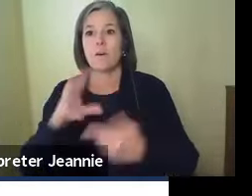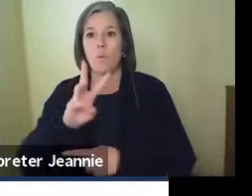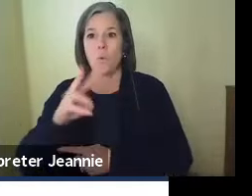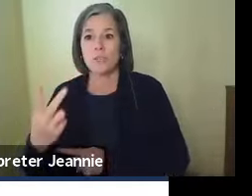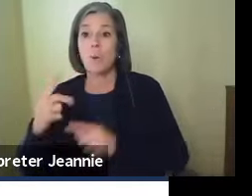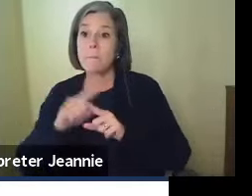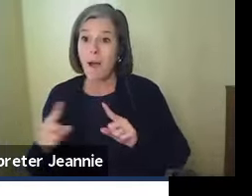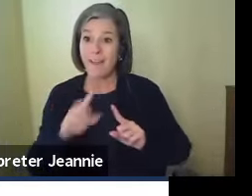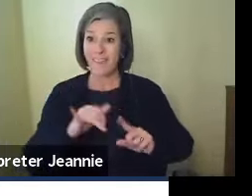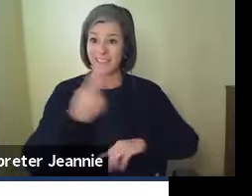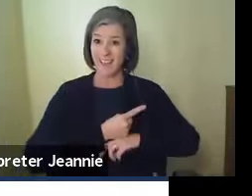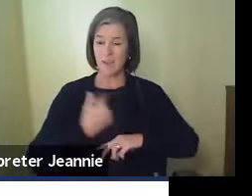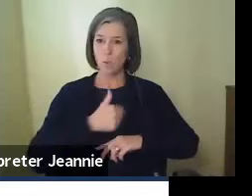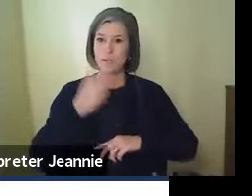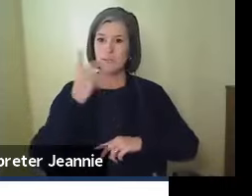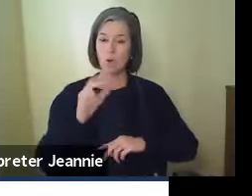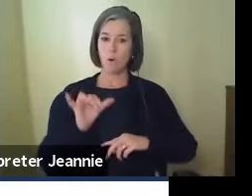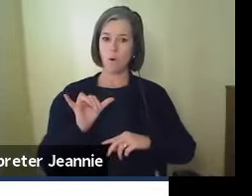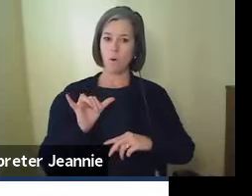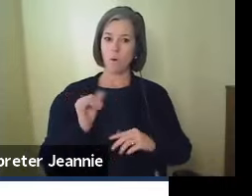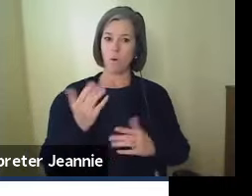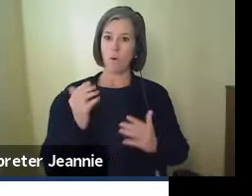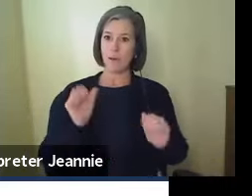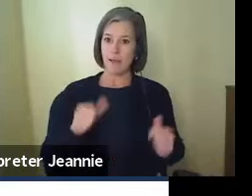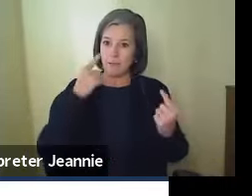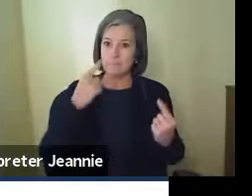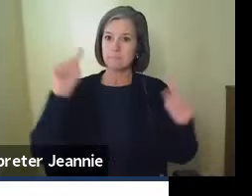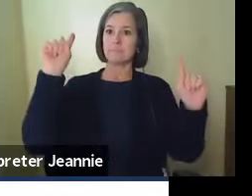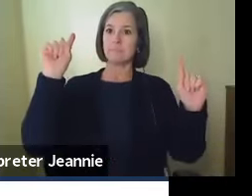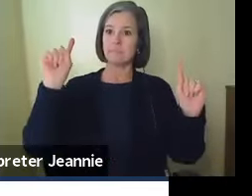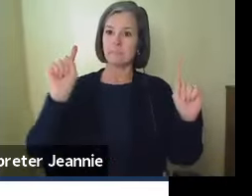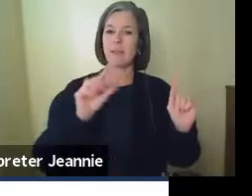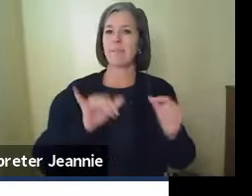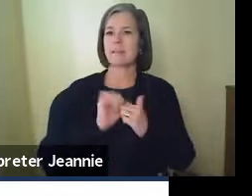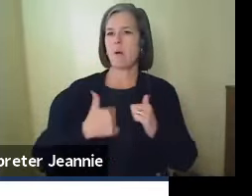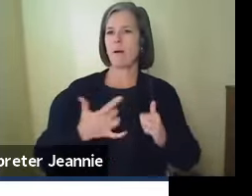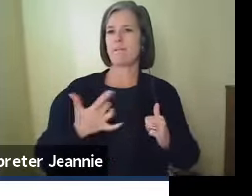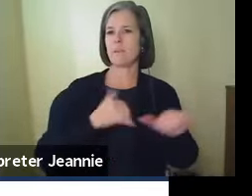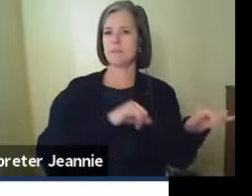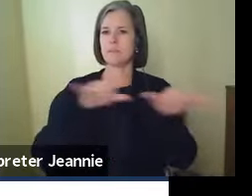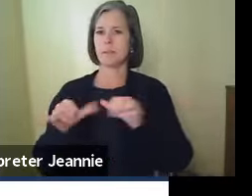tunnel and that's the way I feel about the vaccine right now because as we are able to start getting